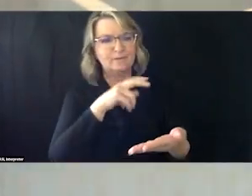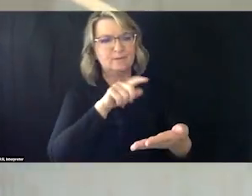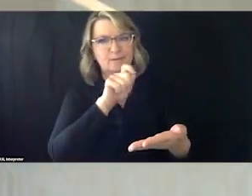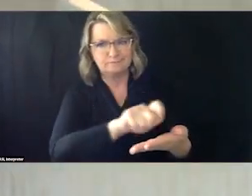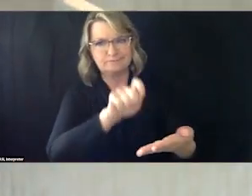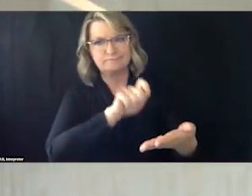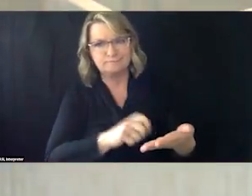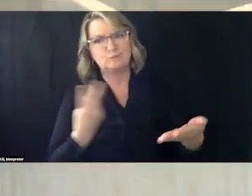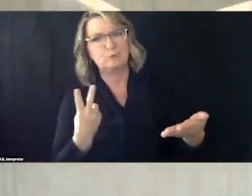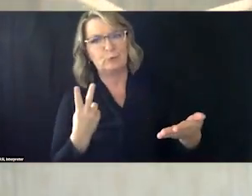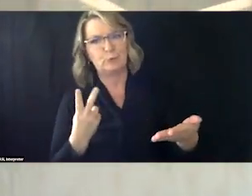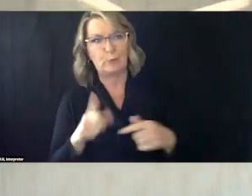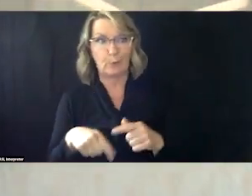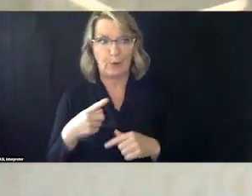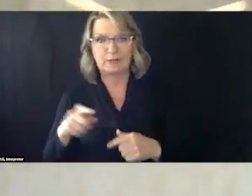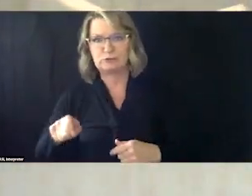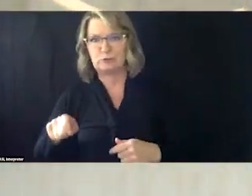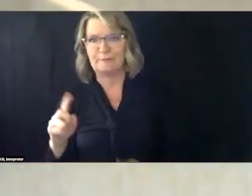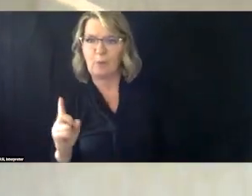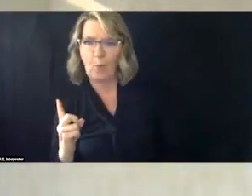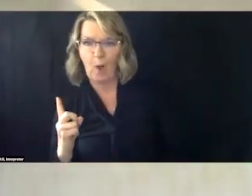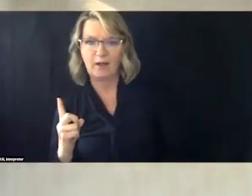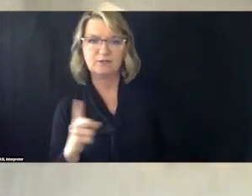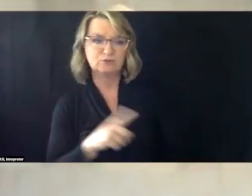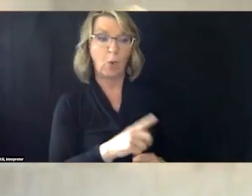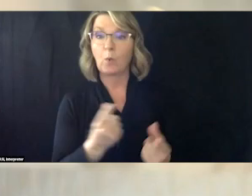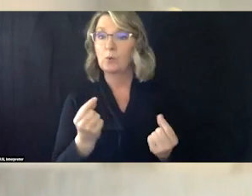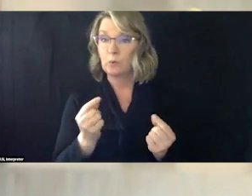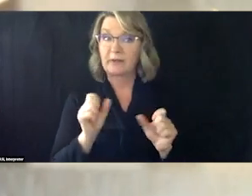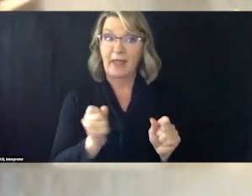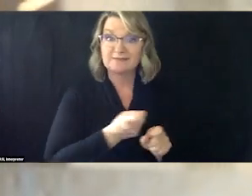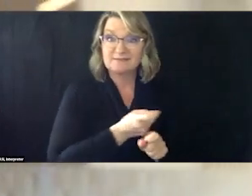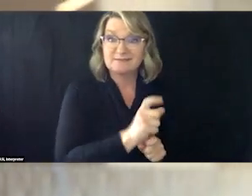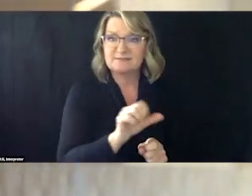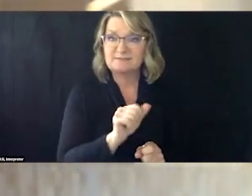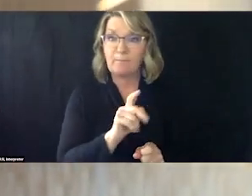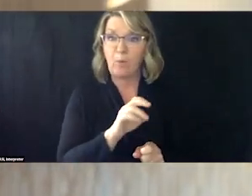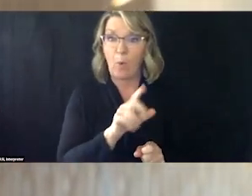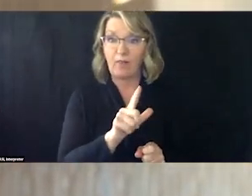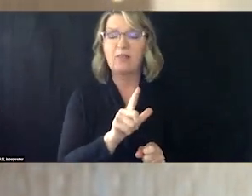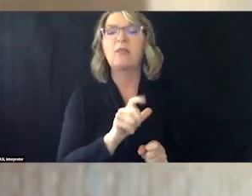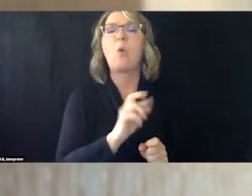did overvote that contest now they have the option at this point in time to either spoil this ballot,